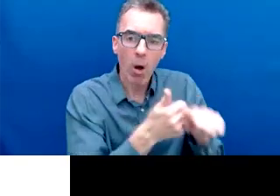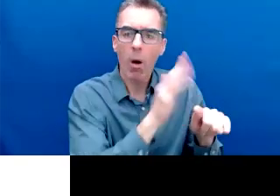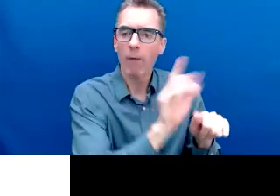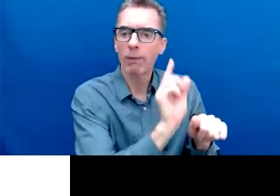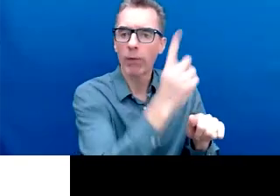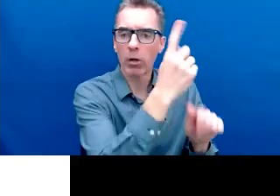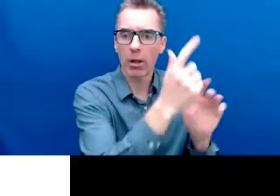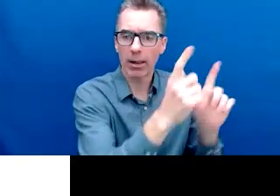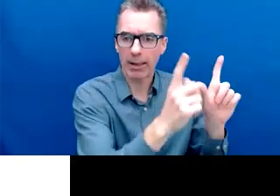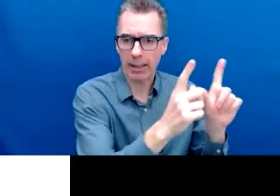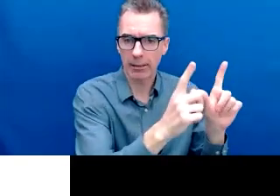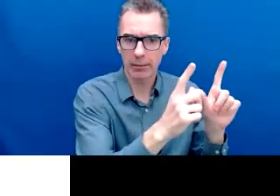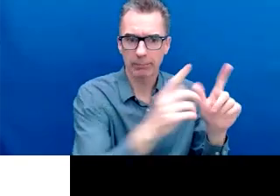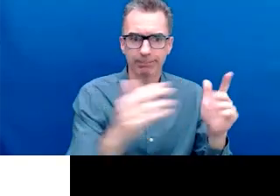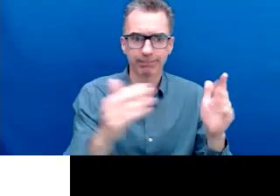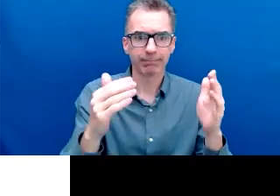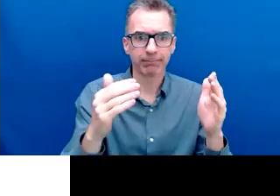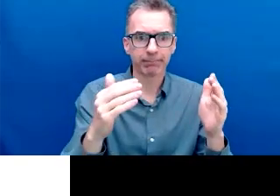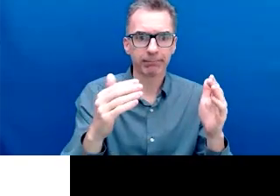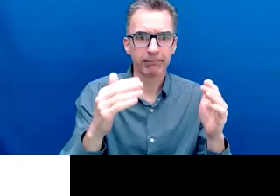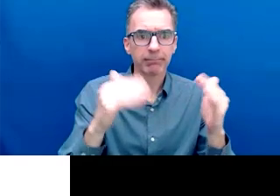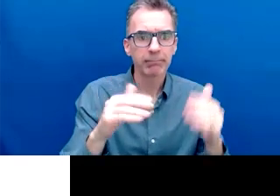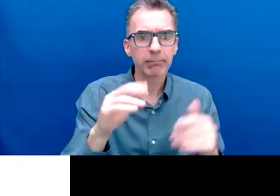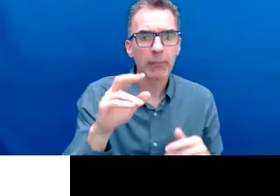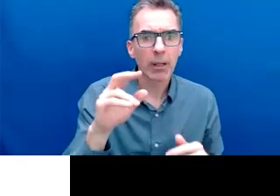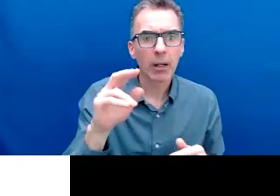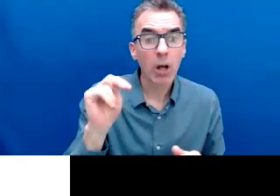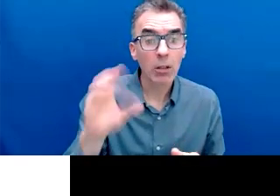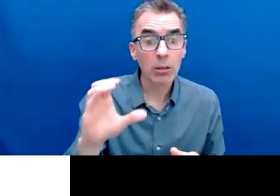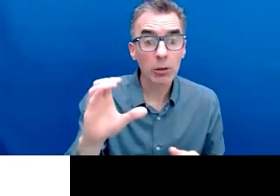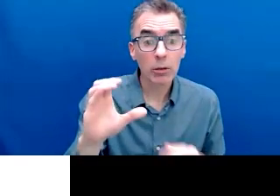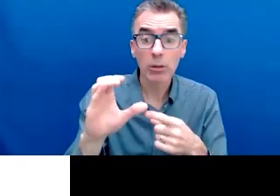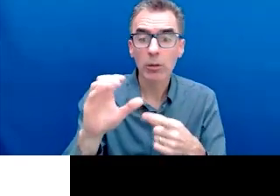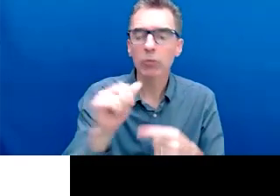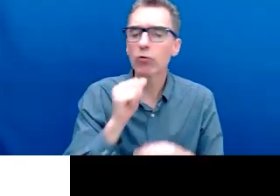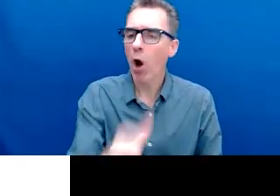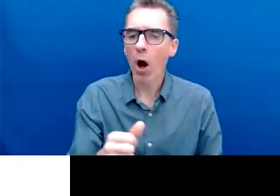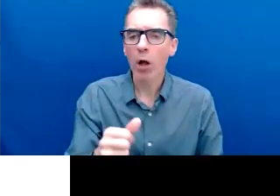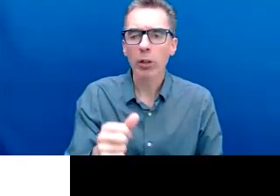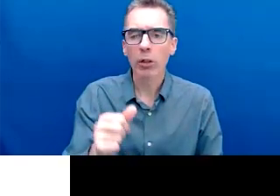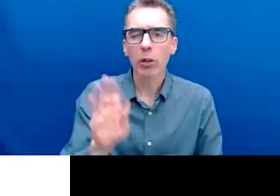The NC means noncommercial. And so what that means is that you can't sell it.